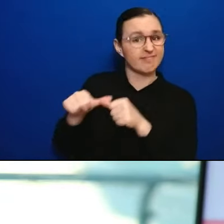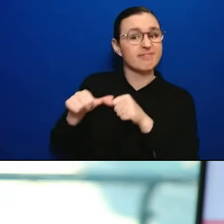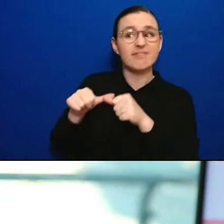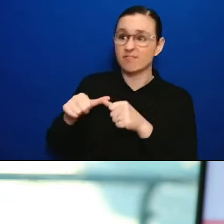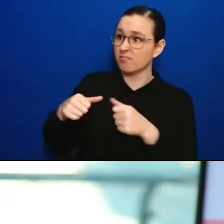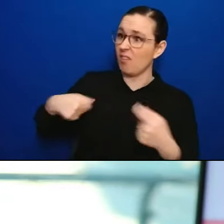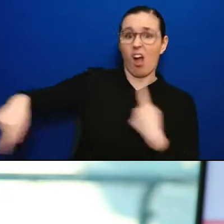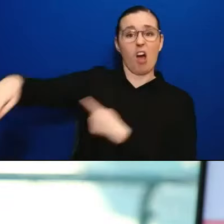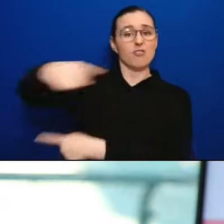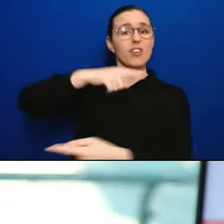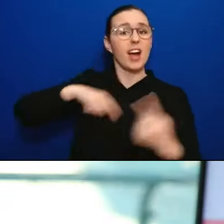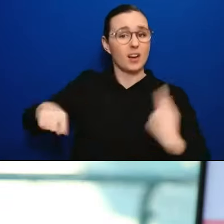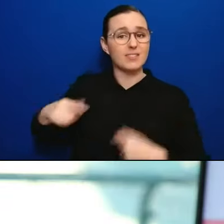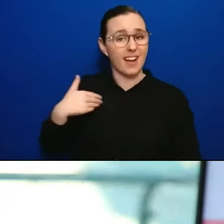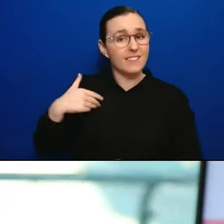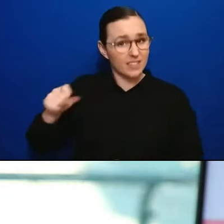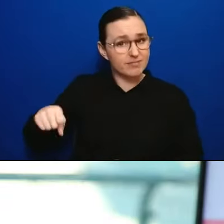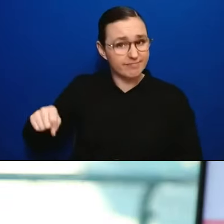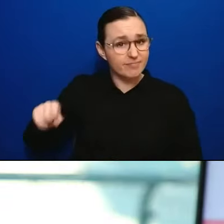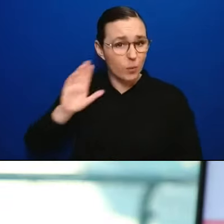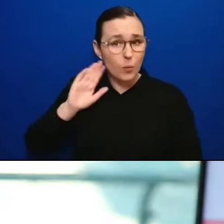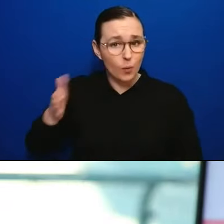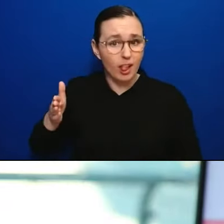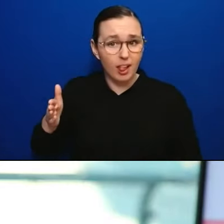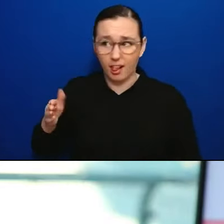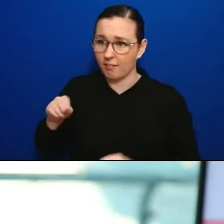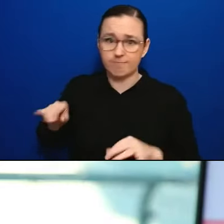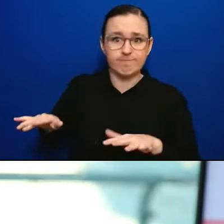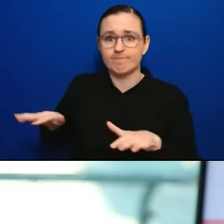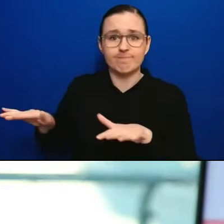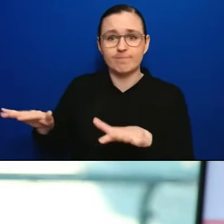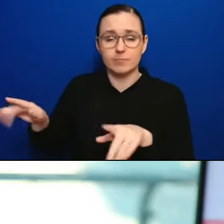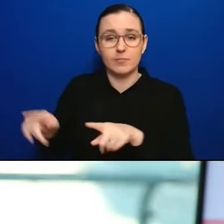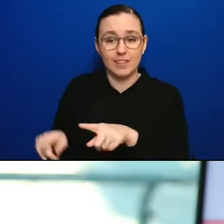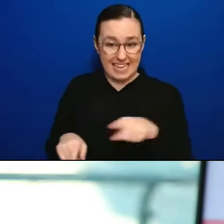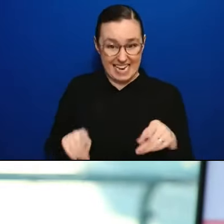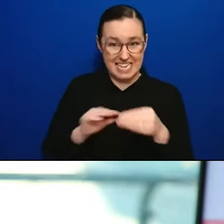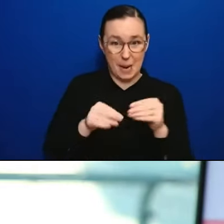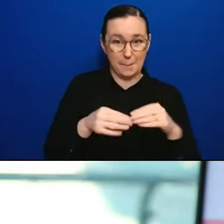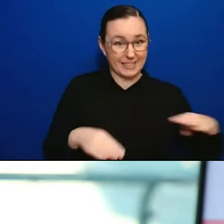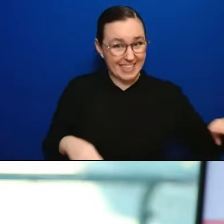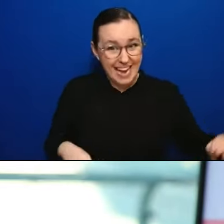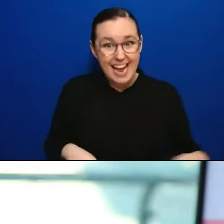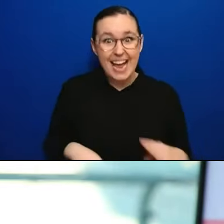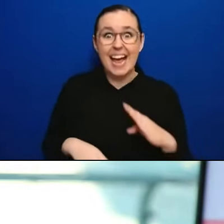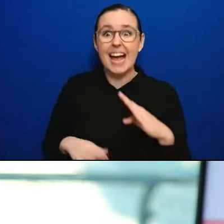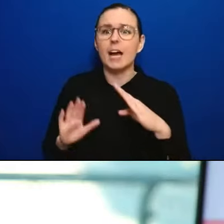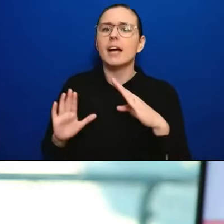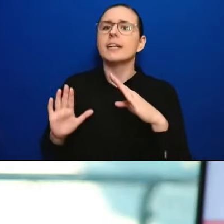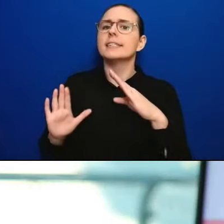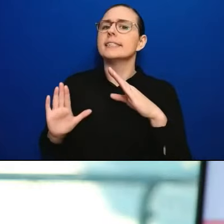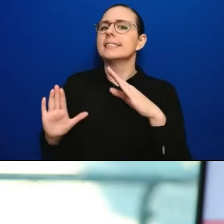virus, is going to be with us for some time still. But we are progressing through